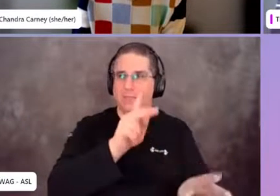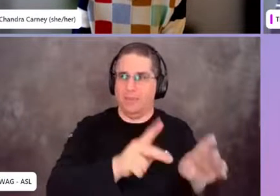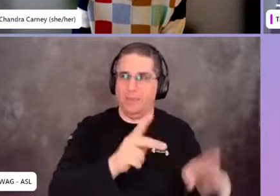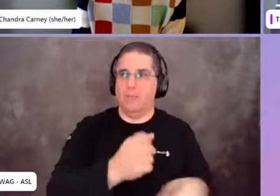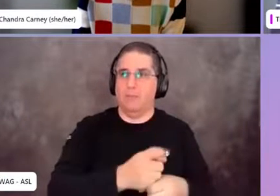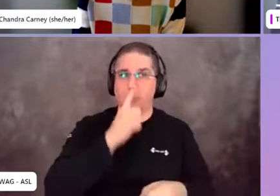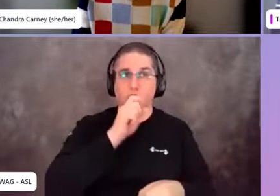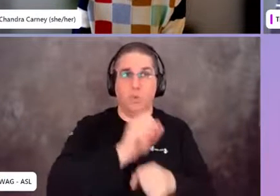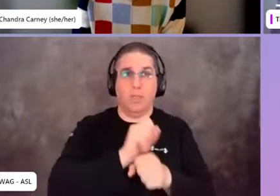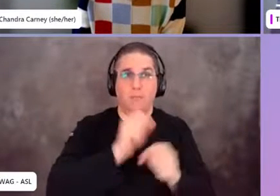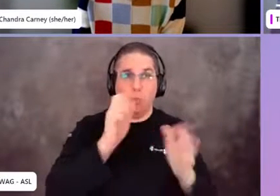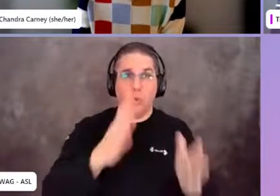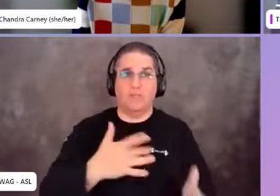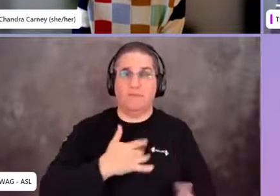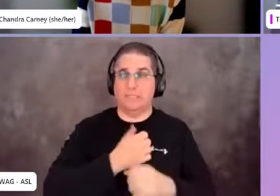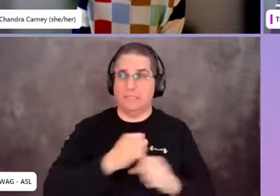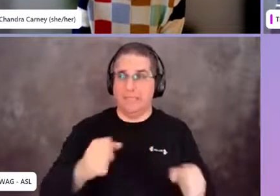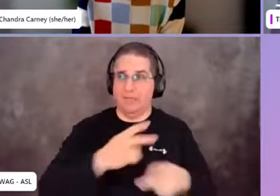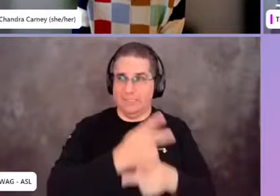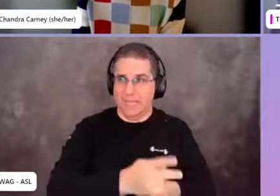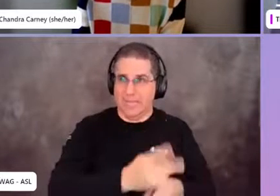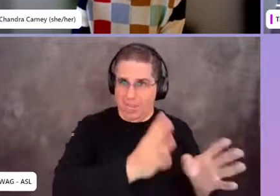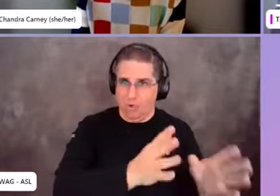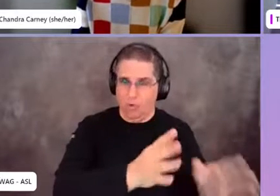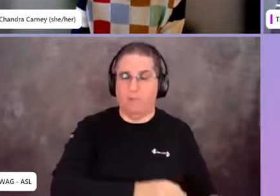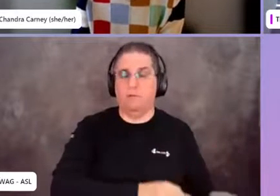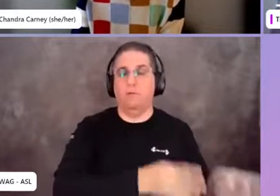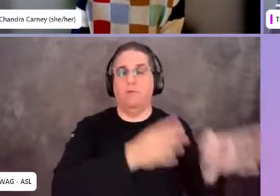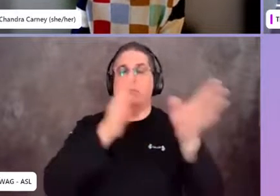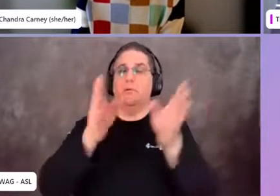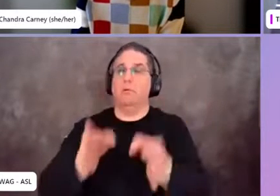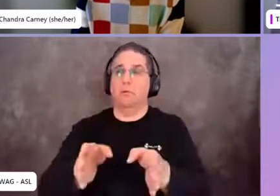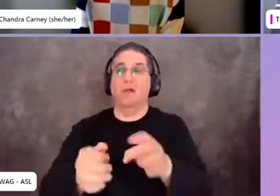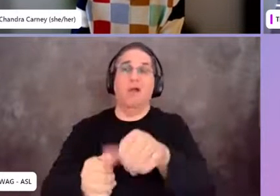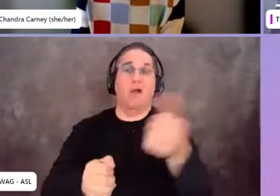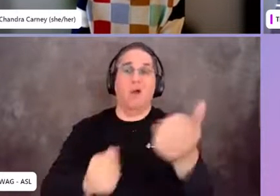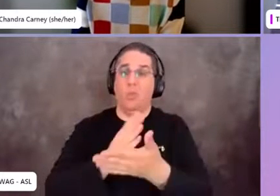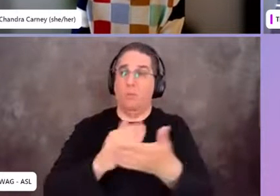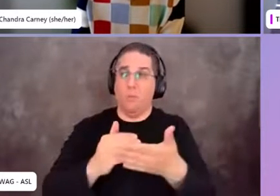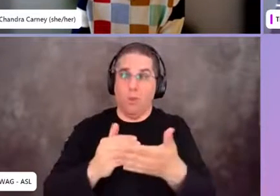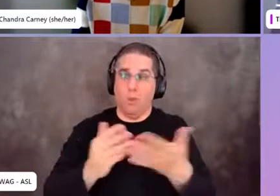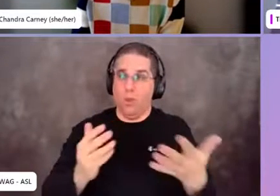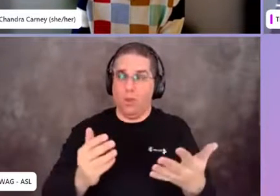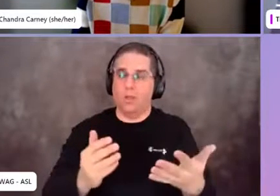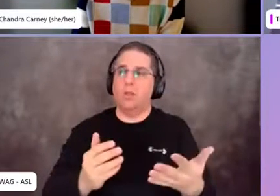language it's not ableist. Making sure that you're prioritizing disabled people and making sure that you're disabled employees are safe